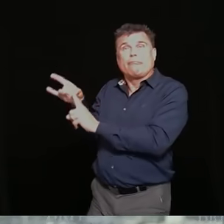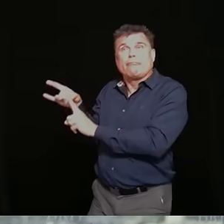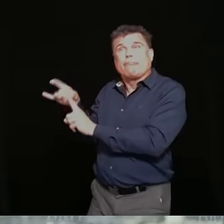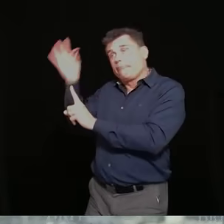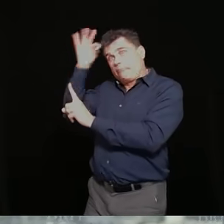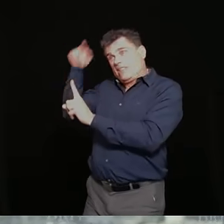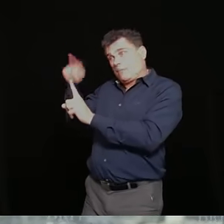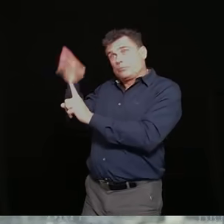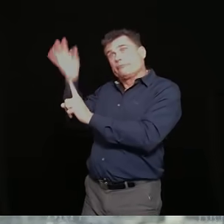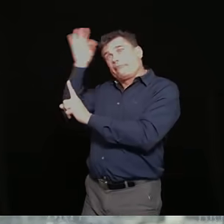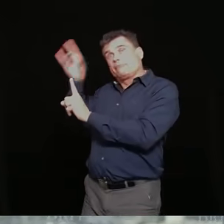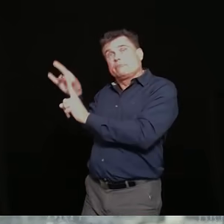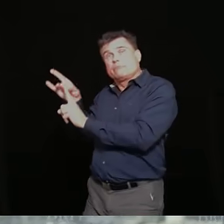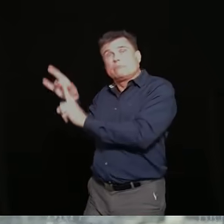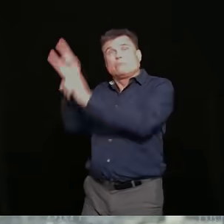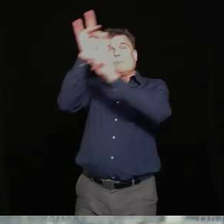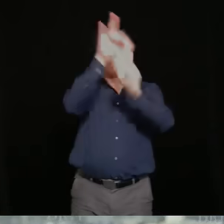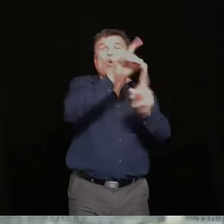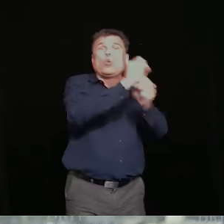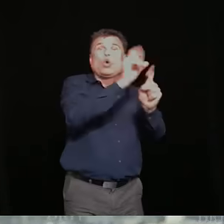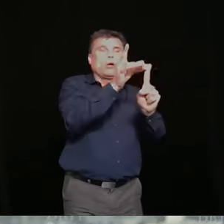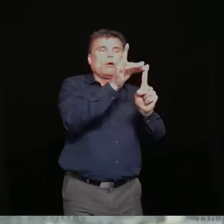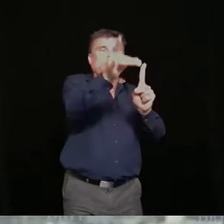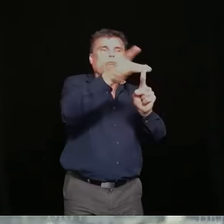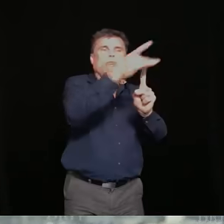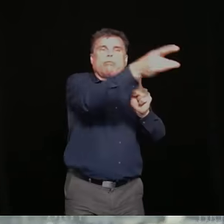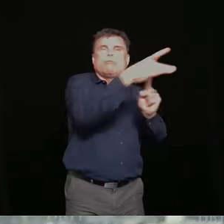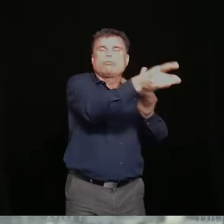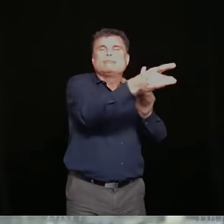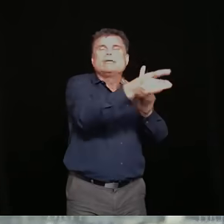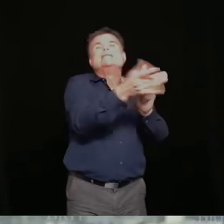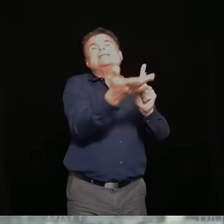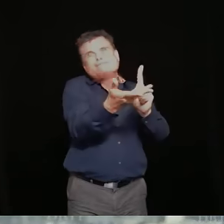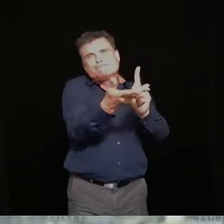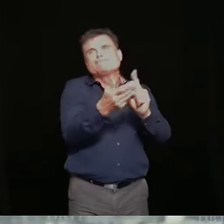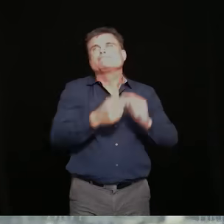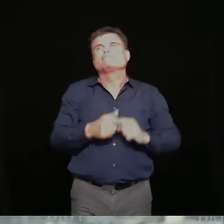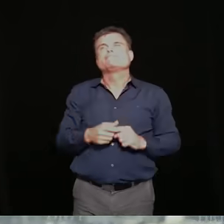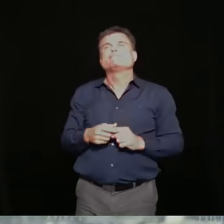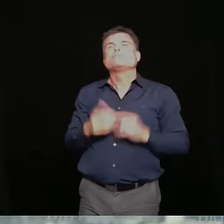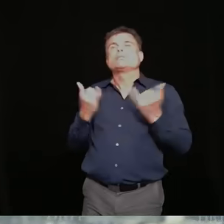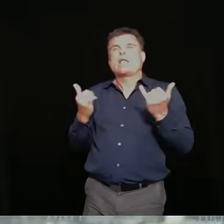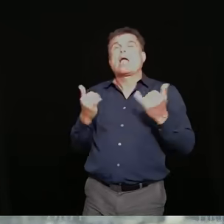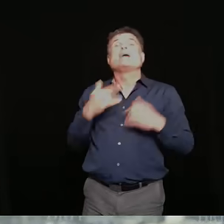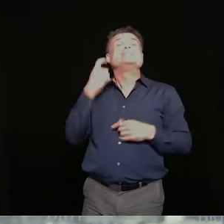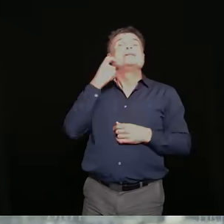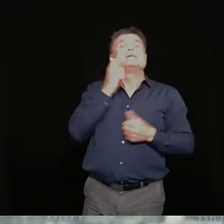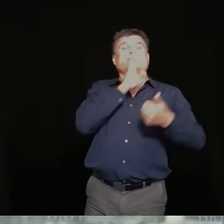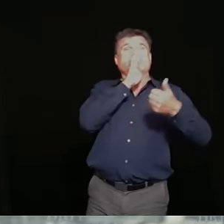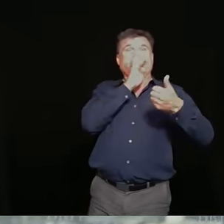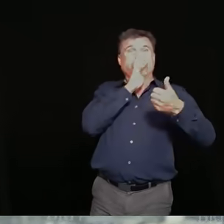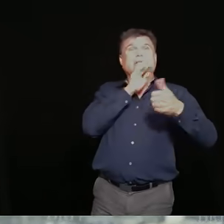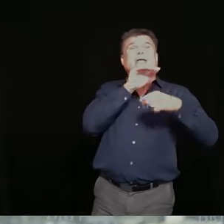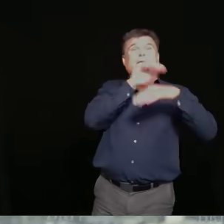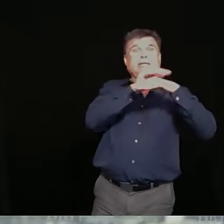that the campaign can be called even in the matter is being going long. From your perspective is